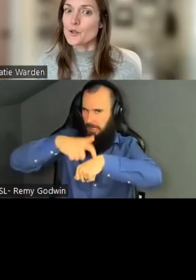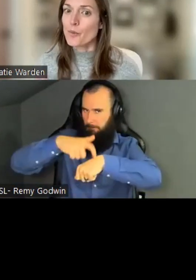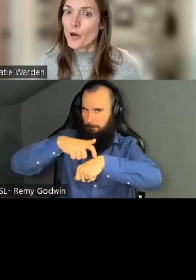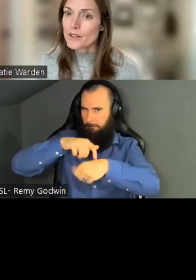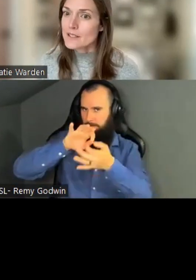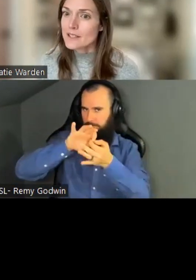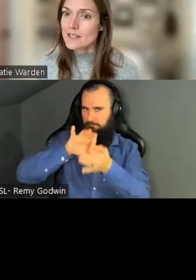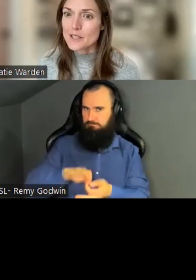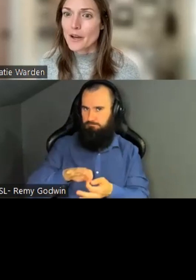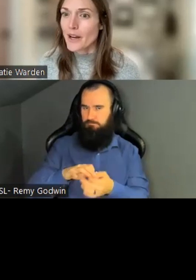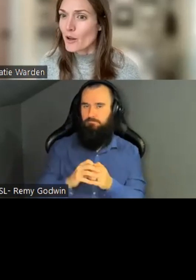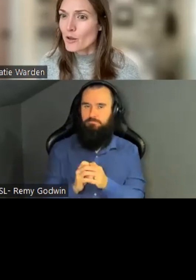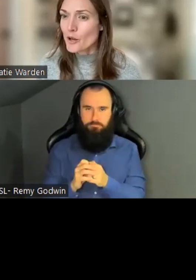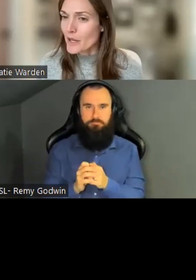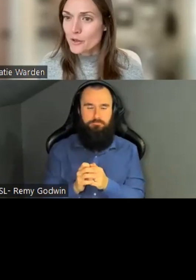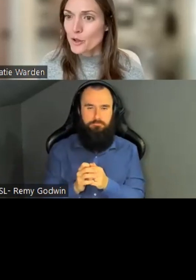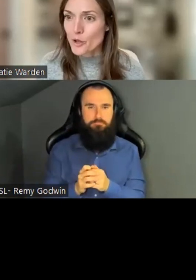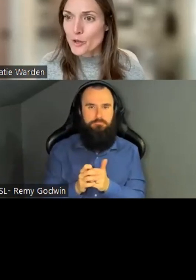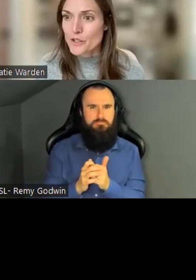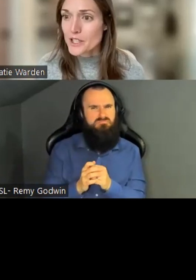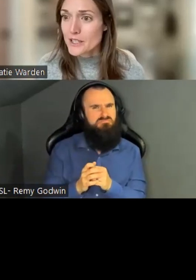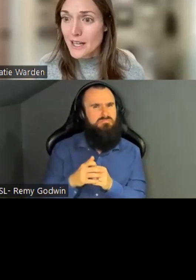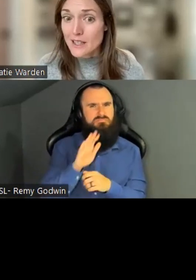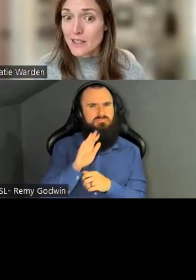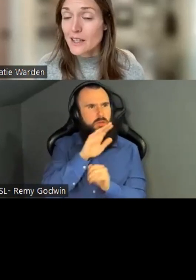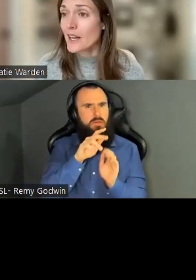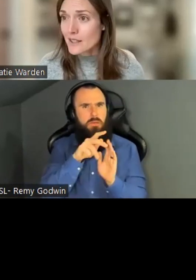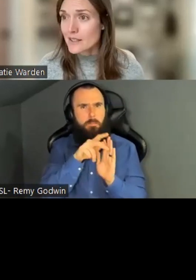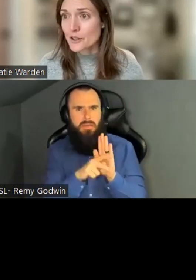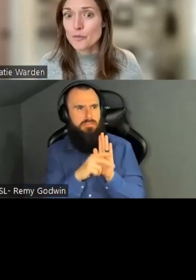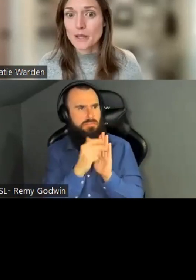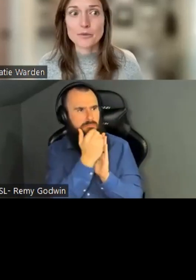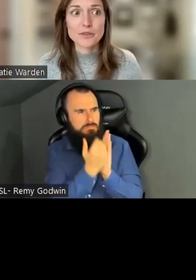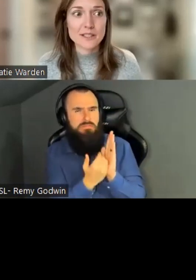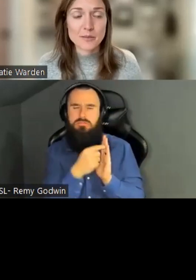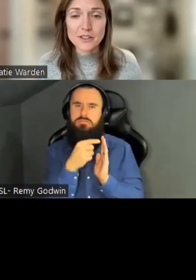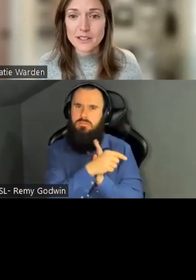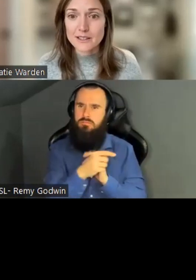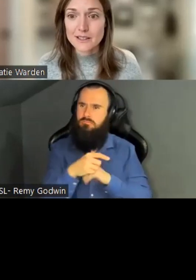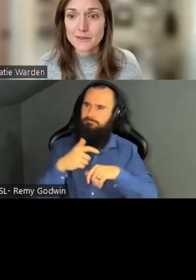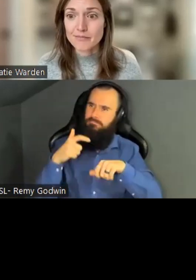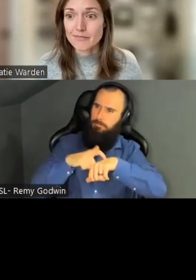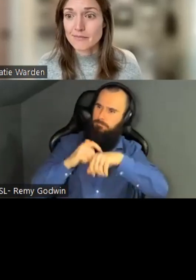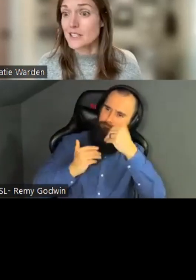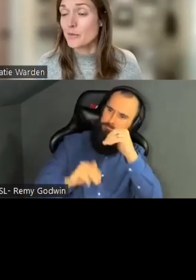So policies about how long medical appointments should take, can exclude people with disabilities.